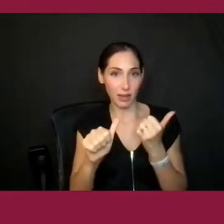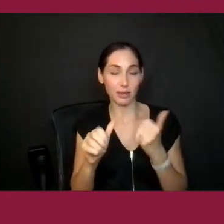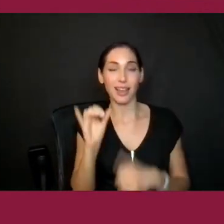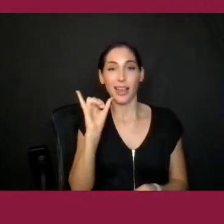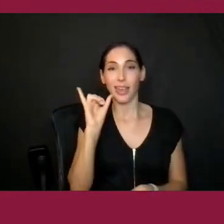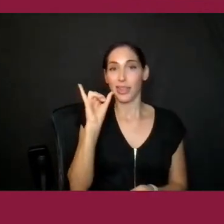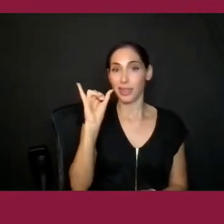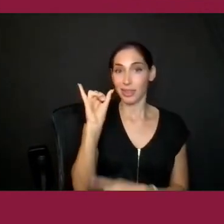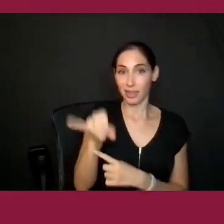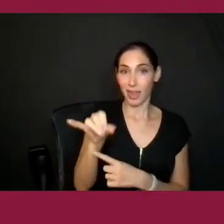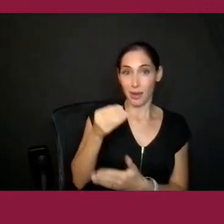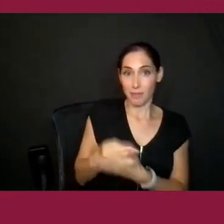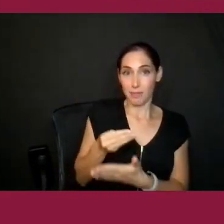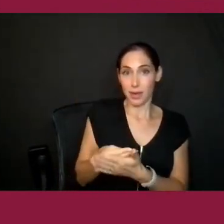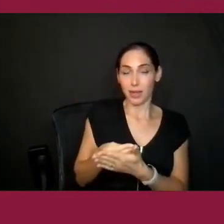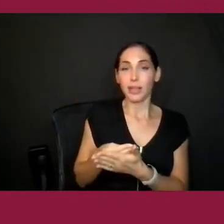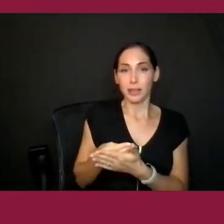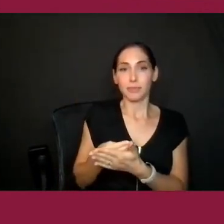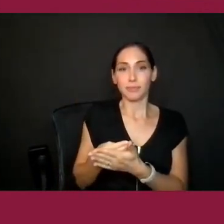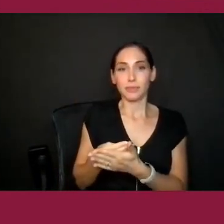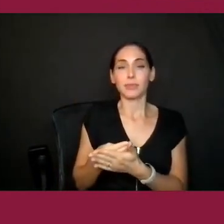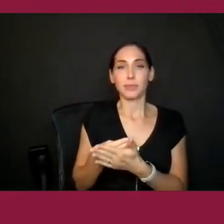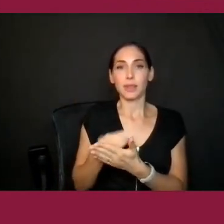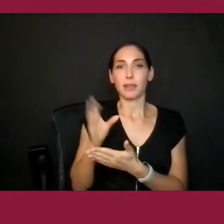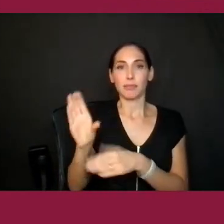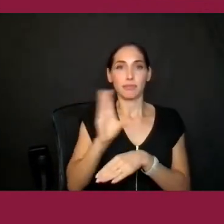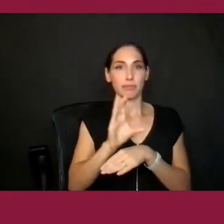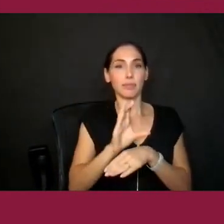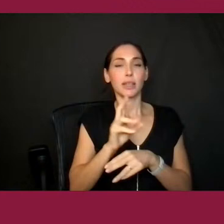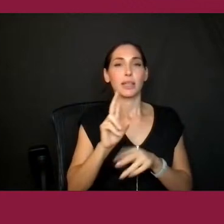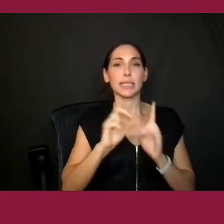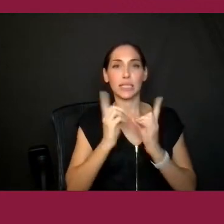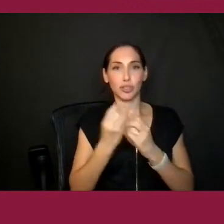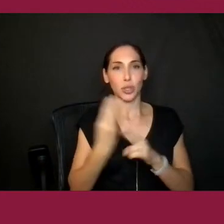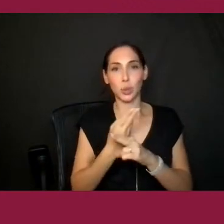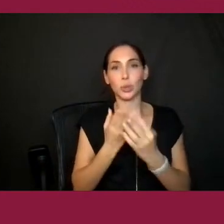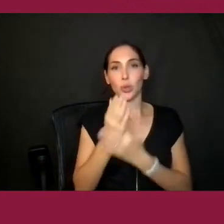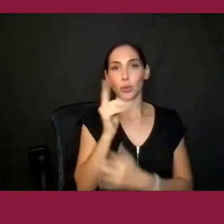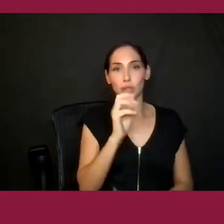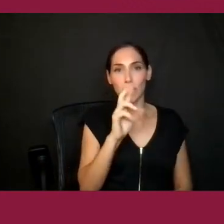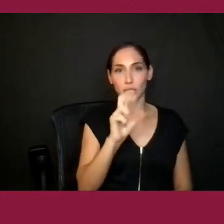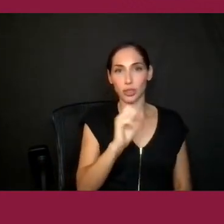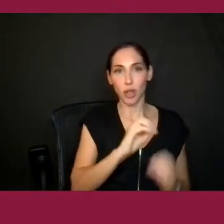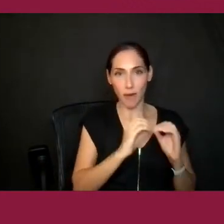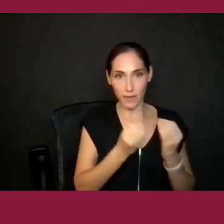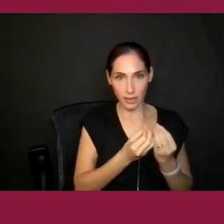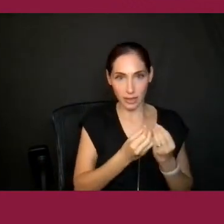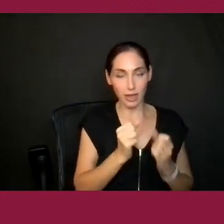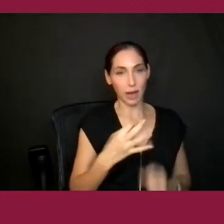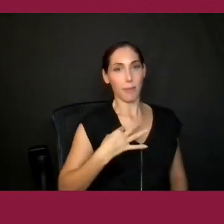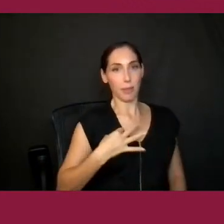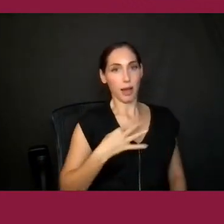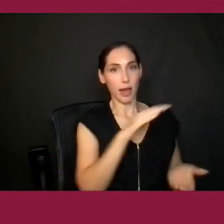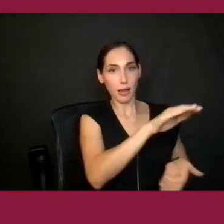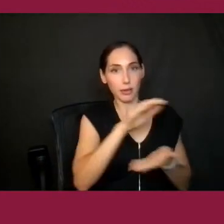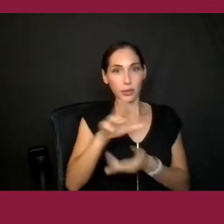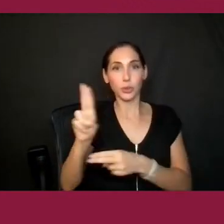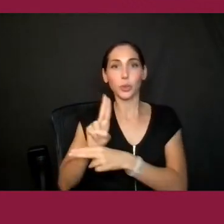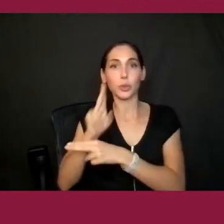something that the district would apply through the chancellor's office for that money for facilities, um, should it pass.